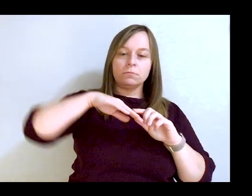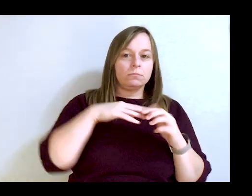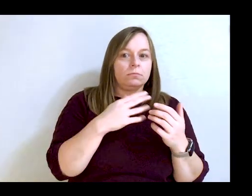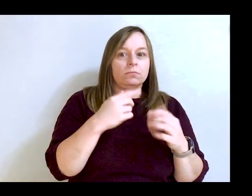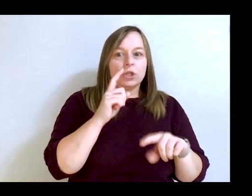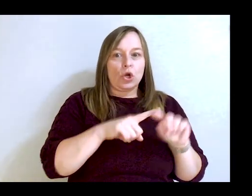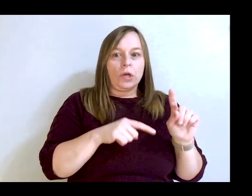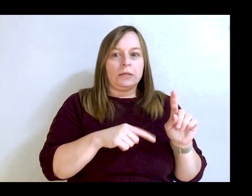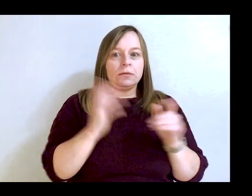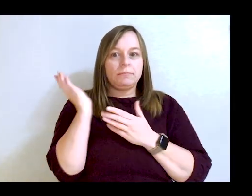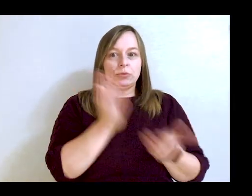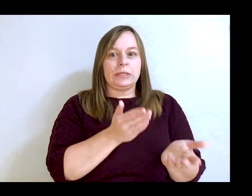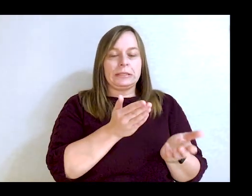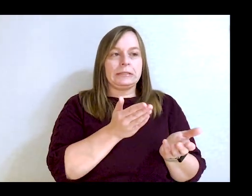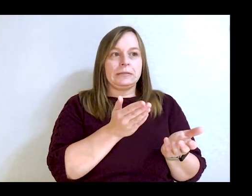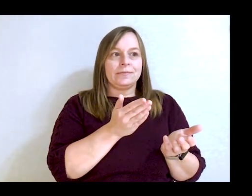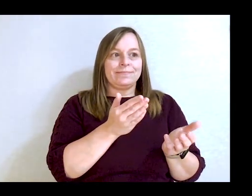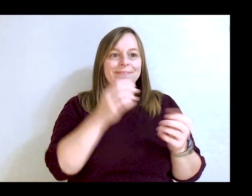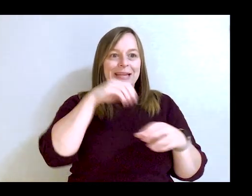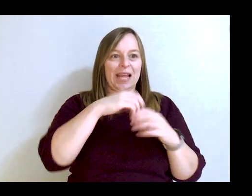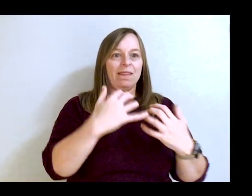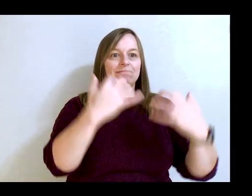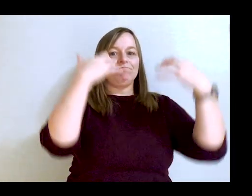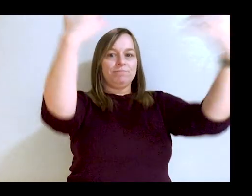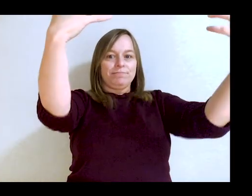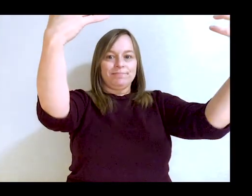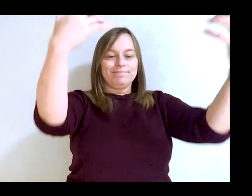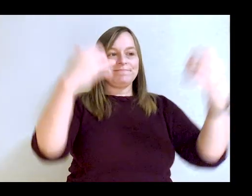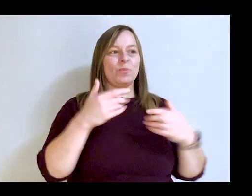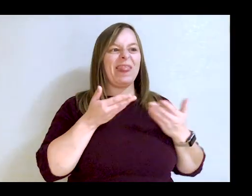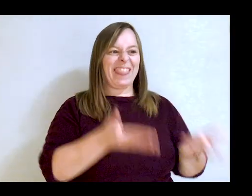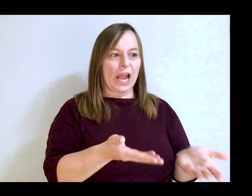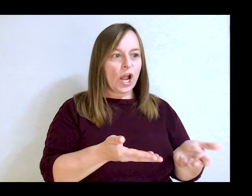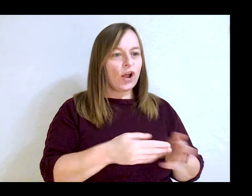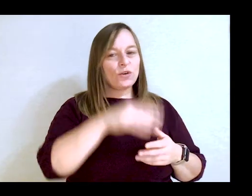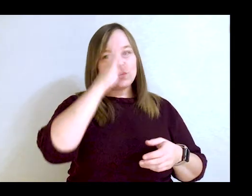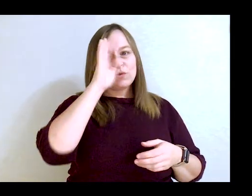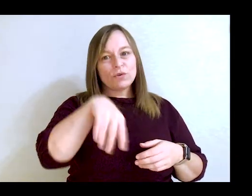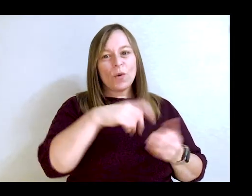pretty steep kind of thing. And we're there. And, as you know with a